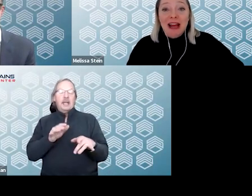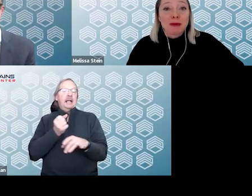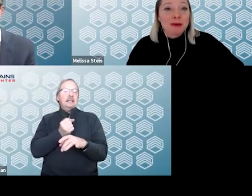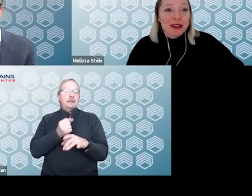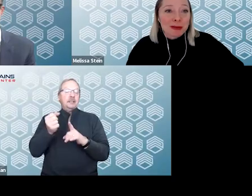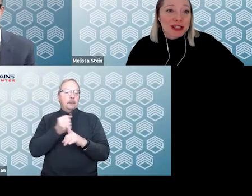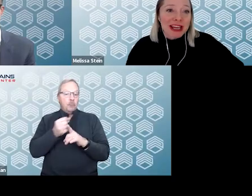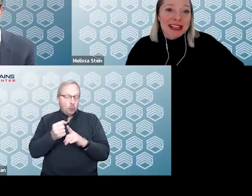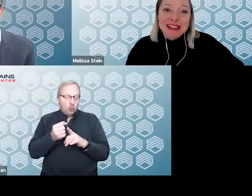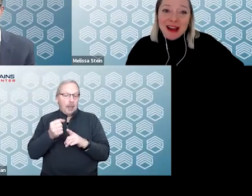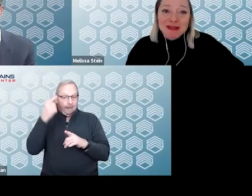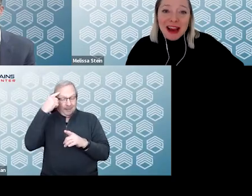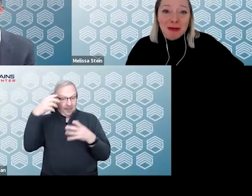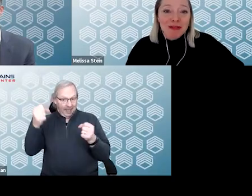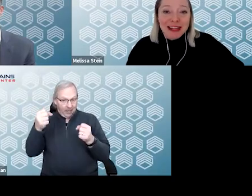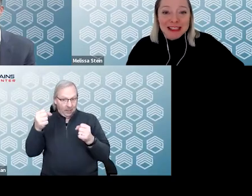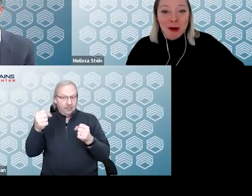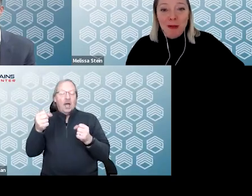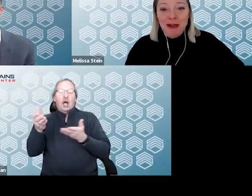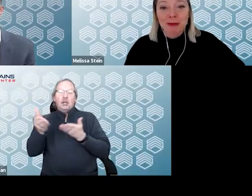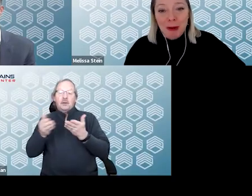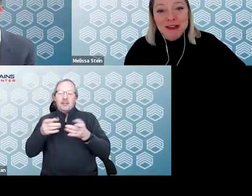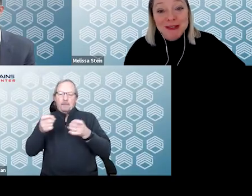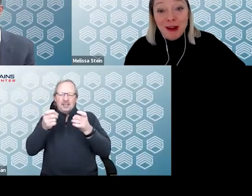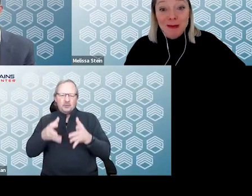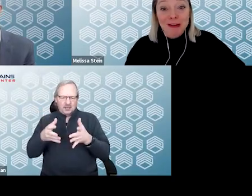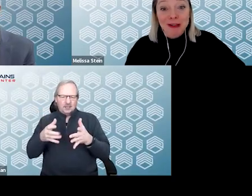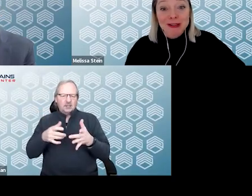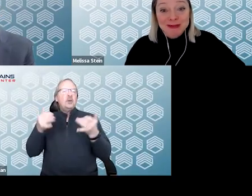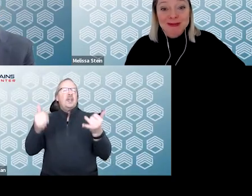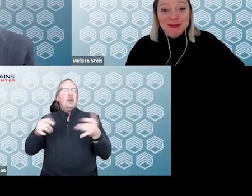And we really appreciate his time today providing some opening remarks. Dr. Baillieu?